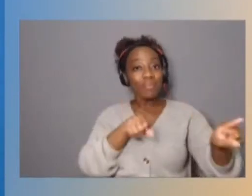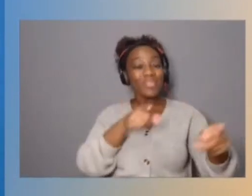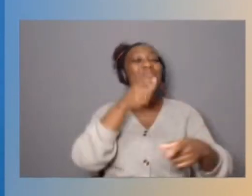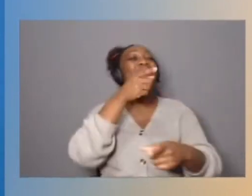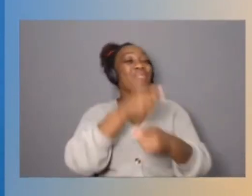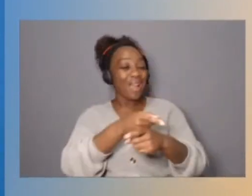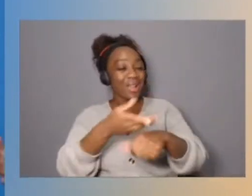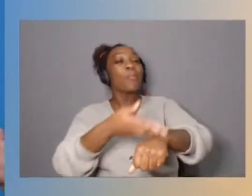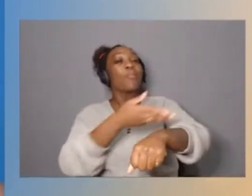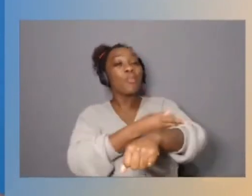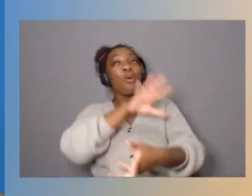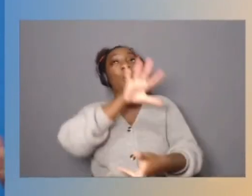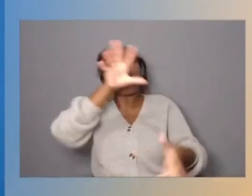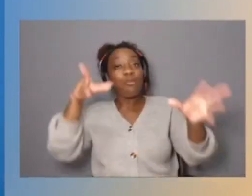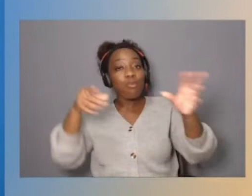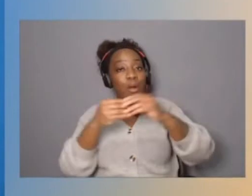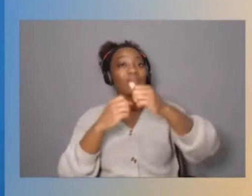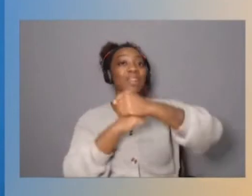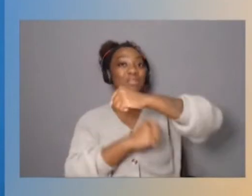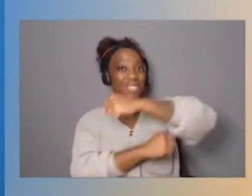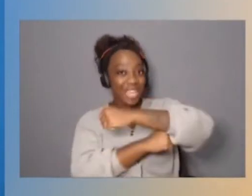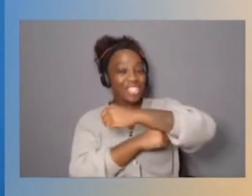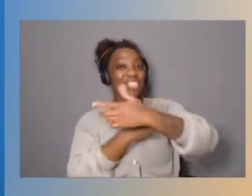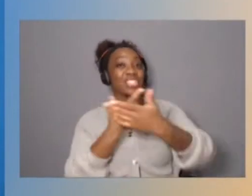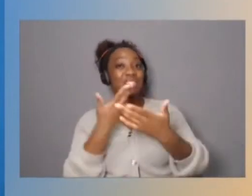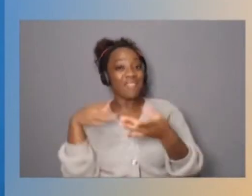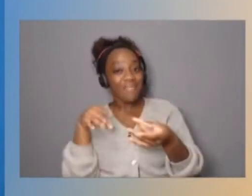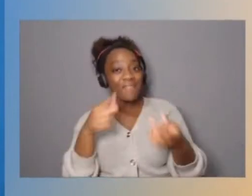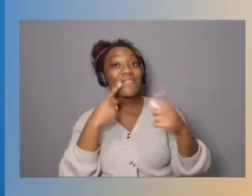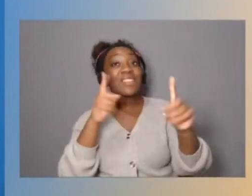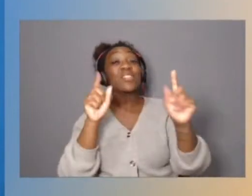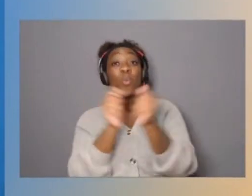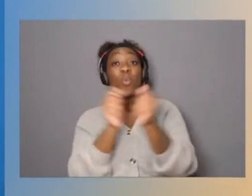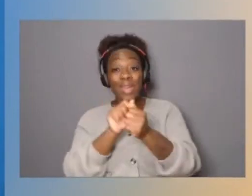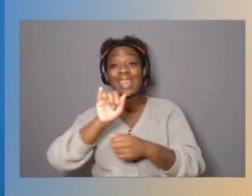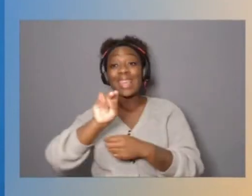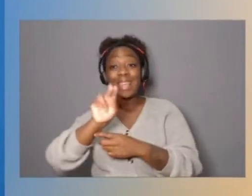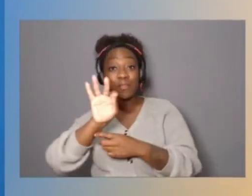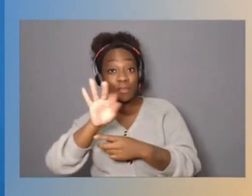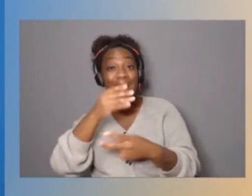with Inferentia and Trainium. Right Yeah, so throughout the day we've talked a lot about